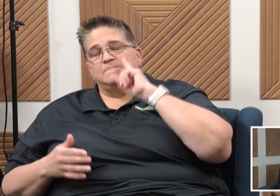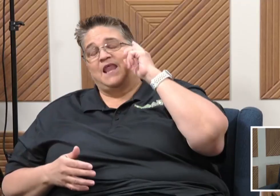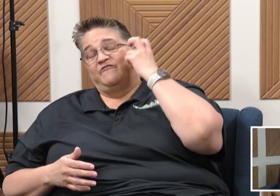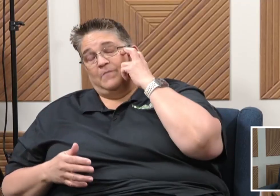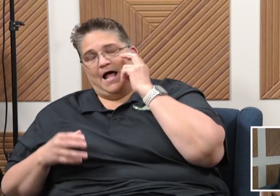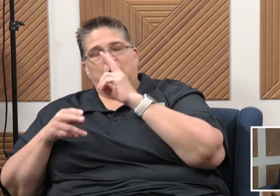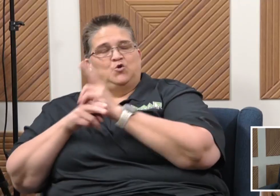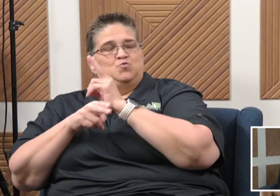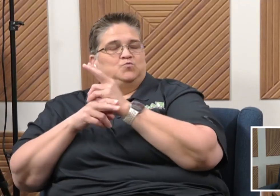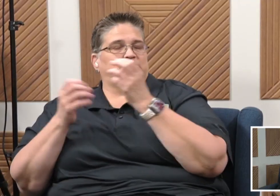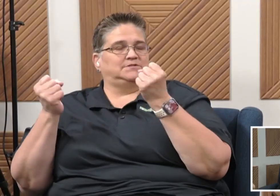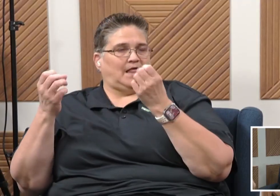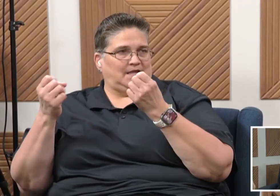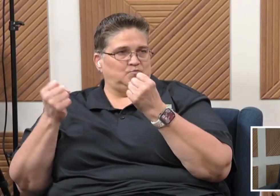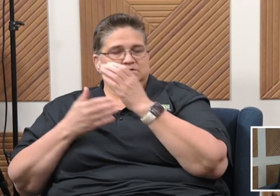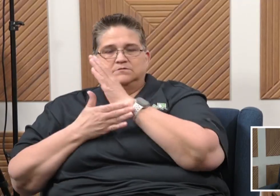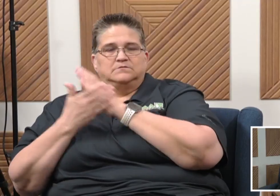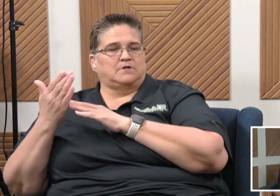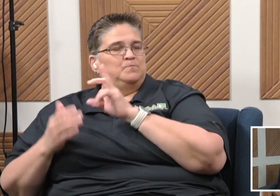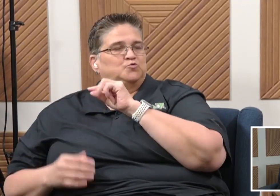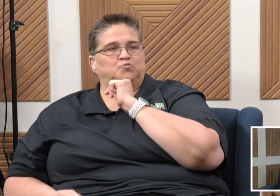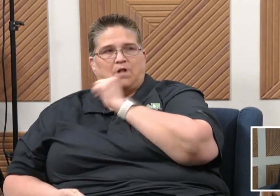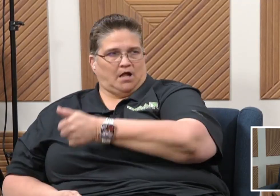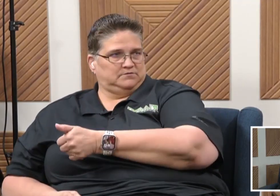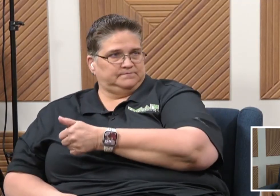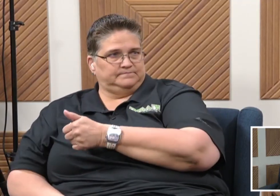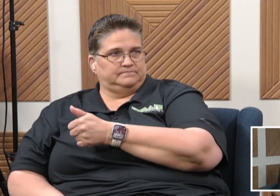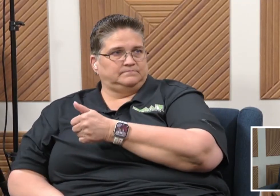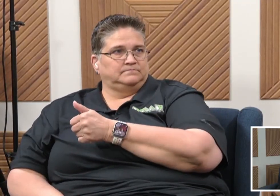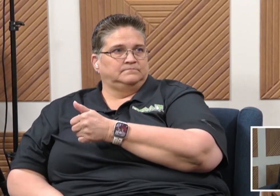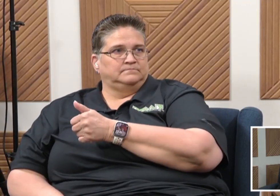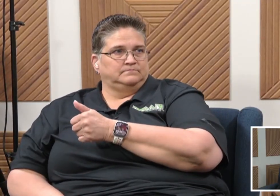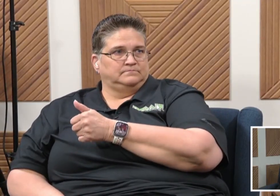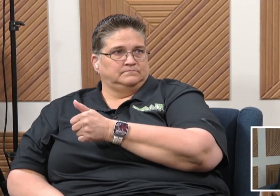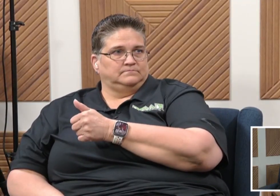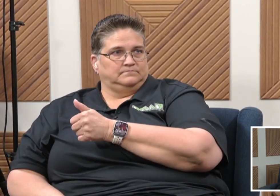Some deaf-blind individuals use sign language. Some deaf-blind individuals do not.